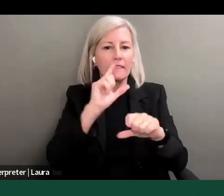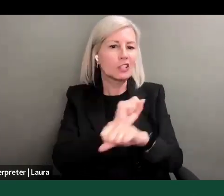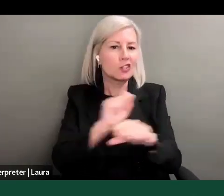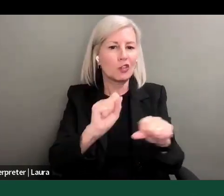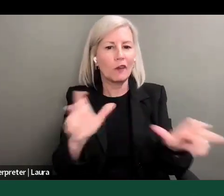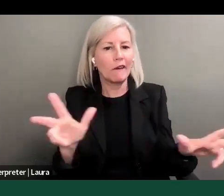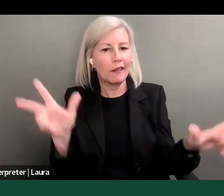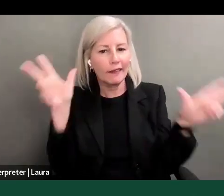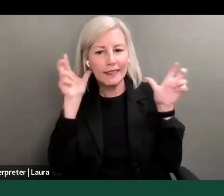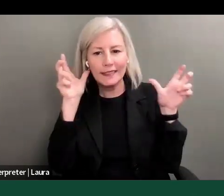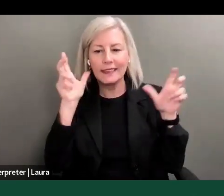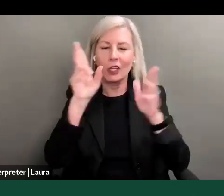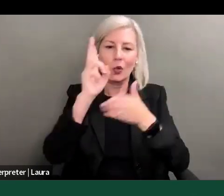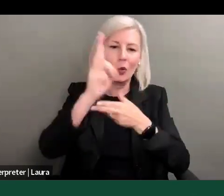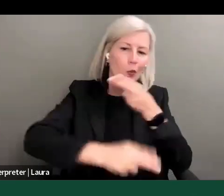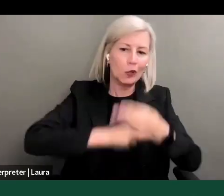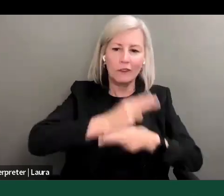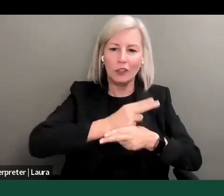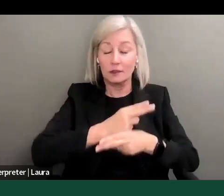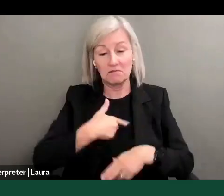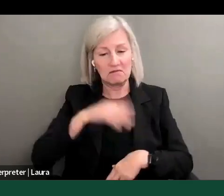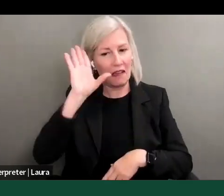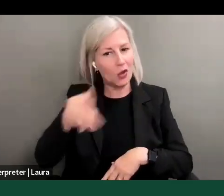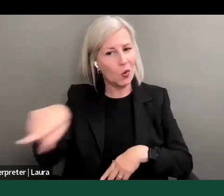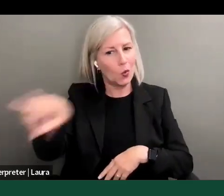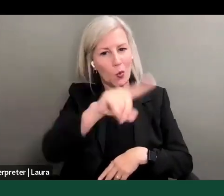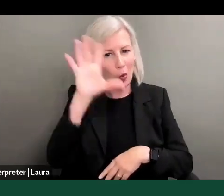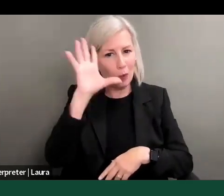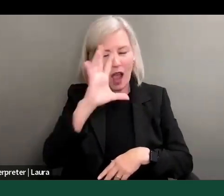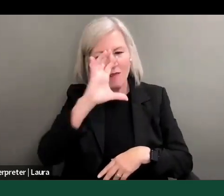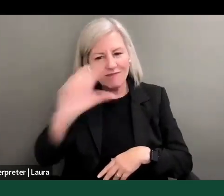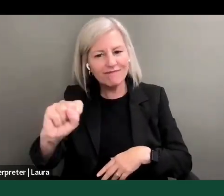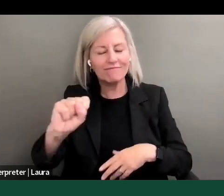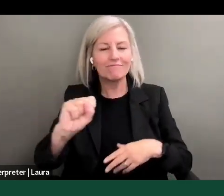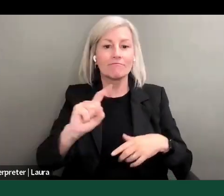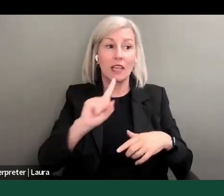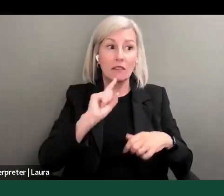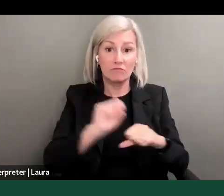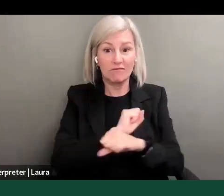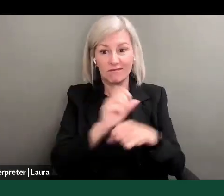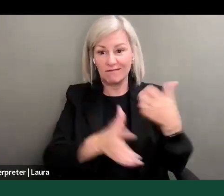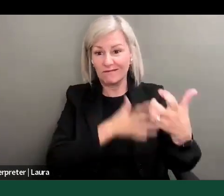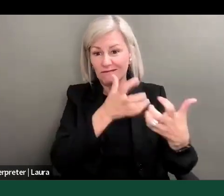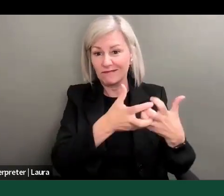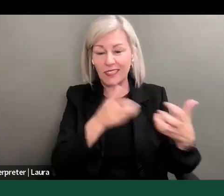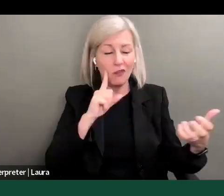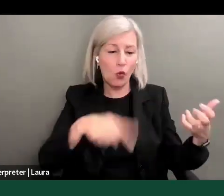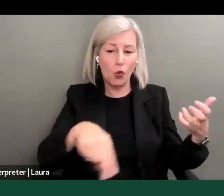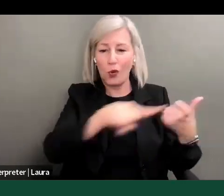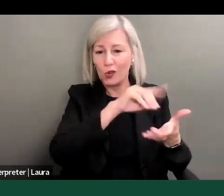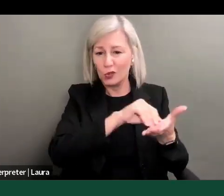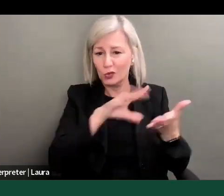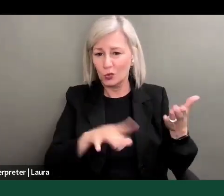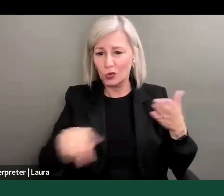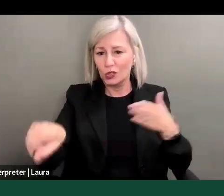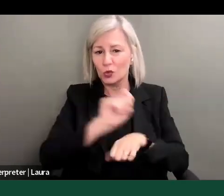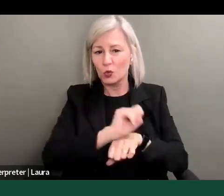I know that you will find it fascinating and really functional for the kids and students that you work with.